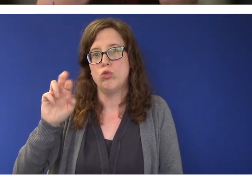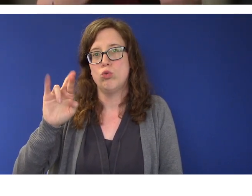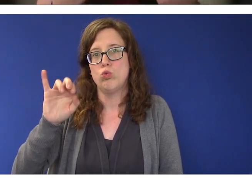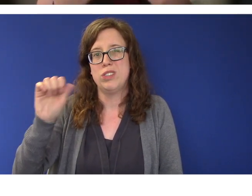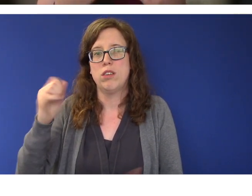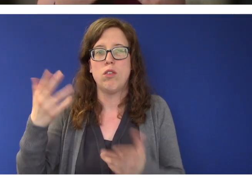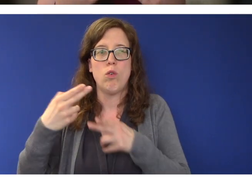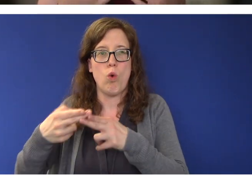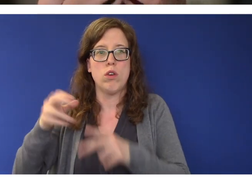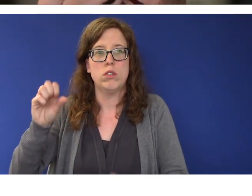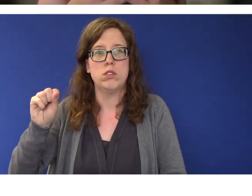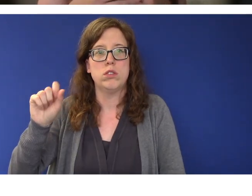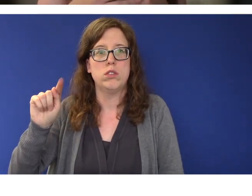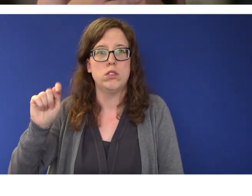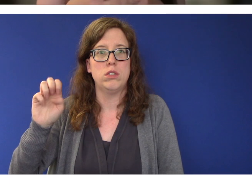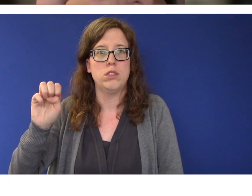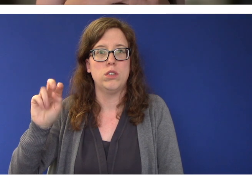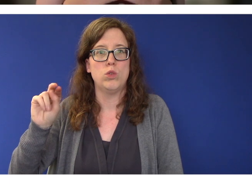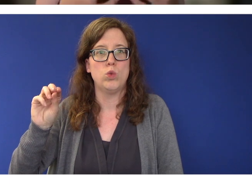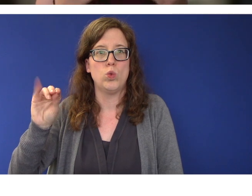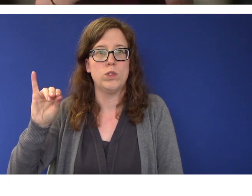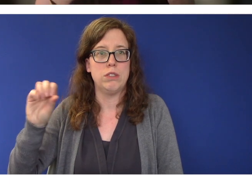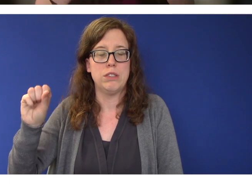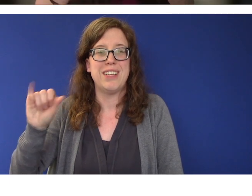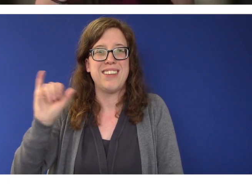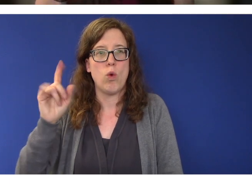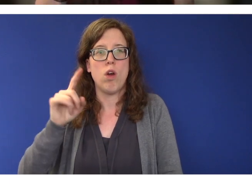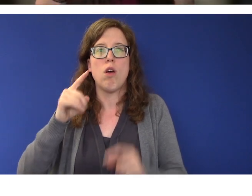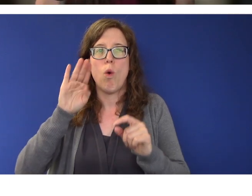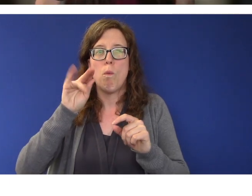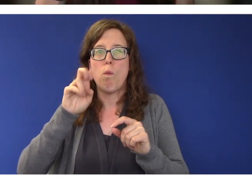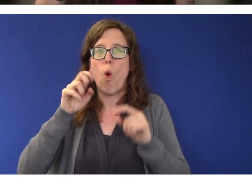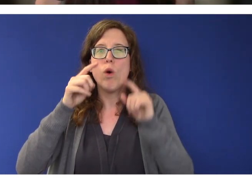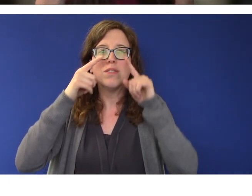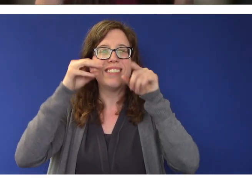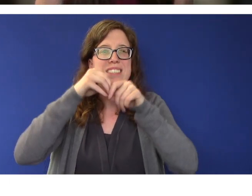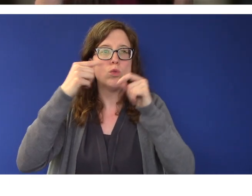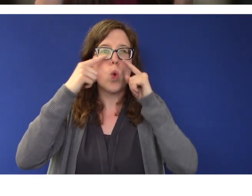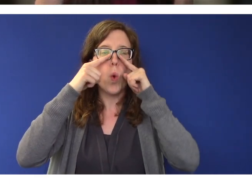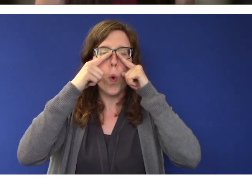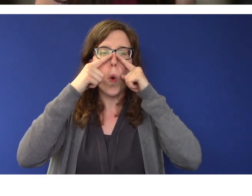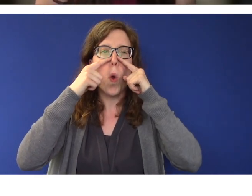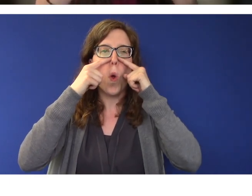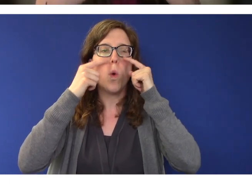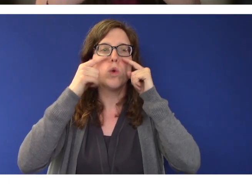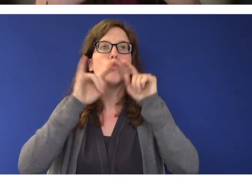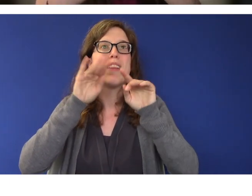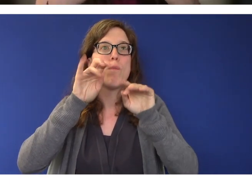growths behind the nose. These are the passages that go from the back of the nose down into the